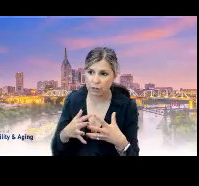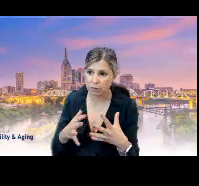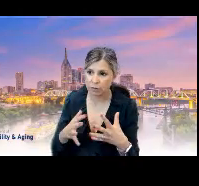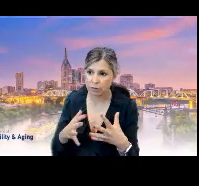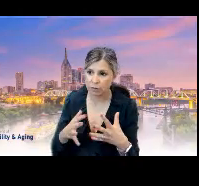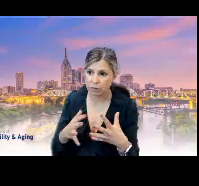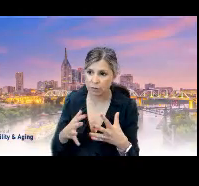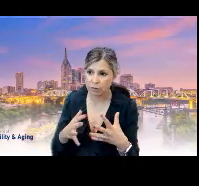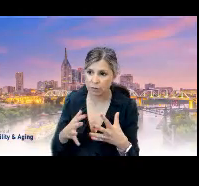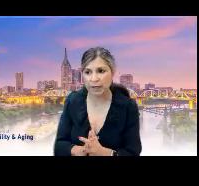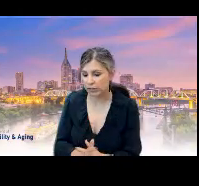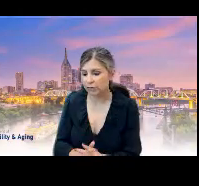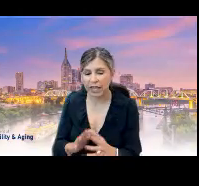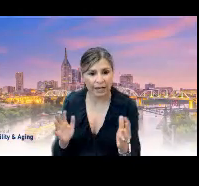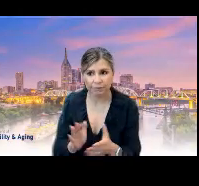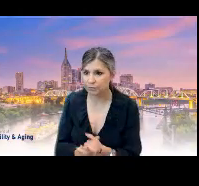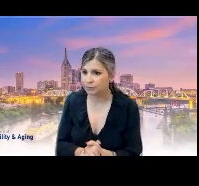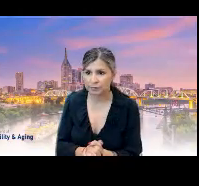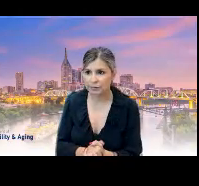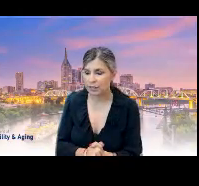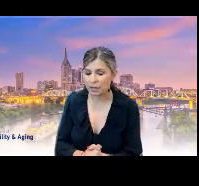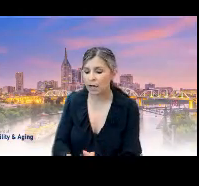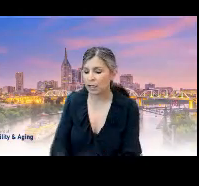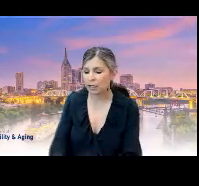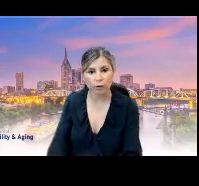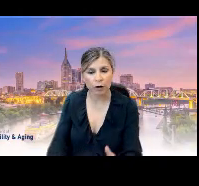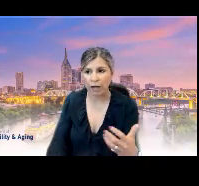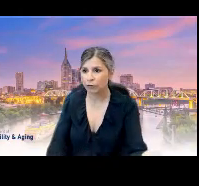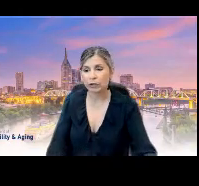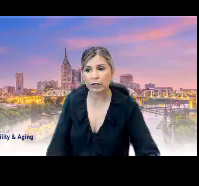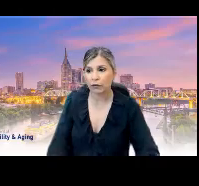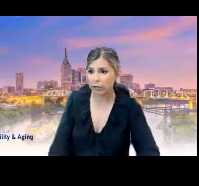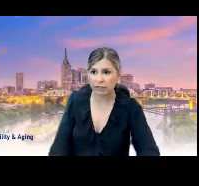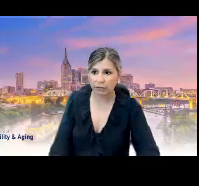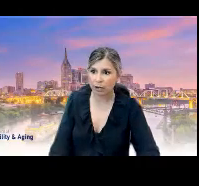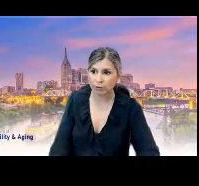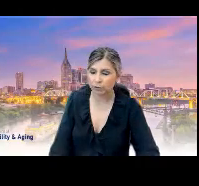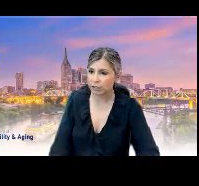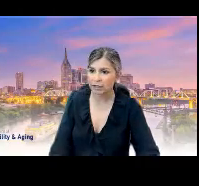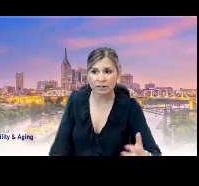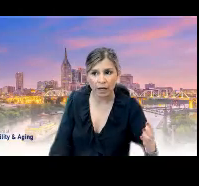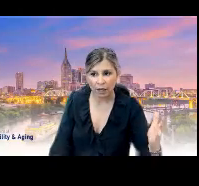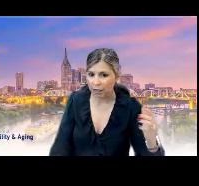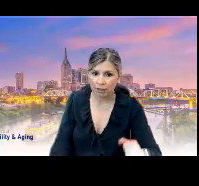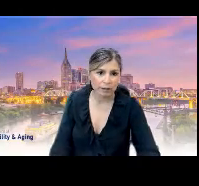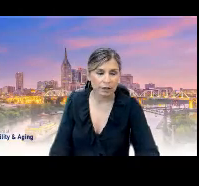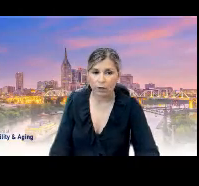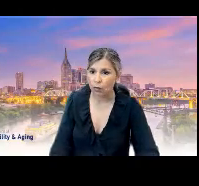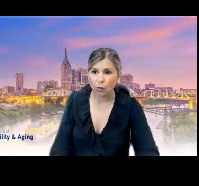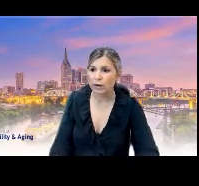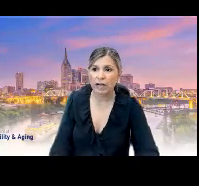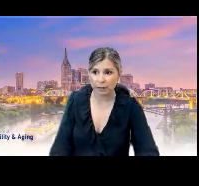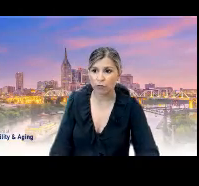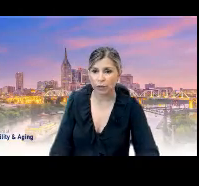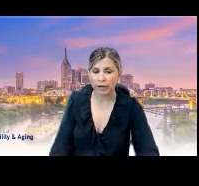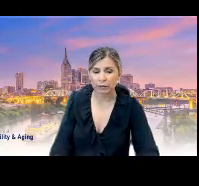So just wanted to make mention of that if you are ever looking for volunteer opportunities, we've got them for you.